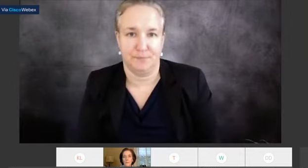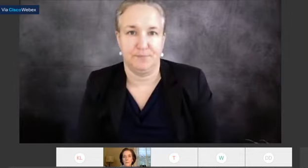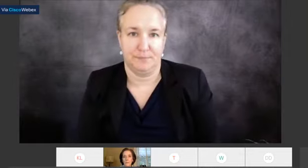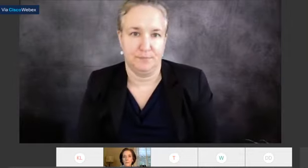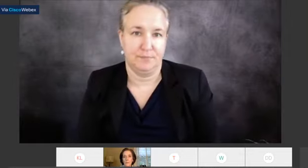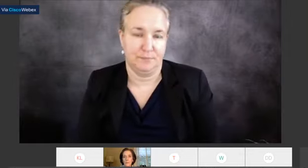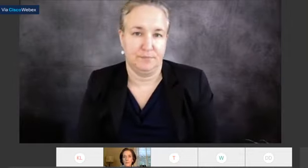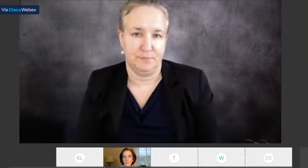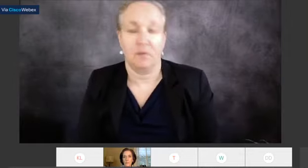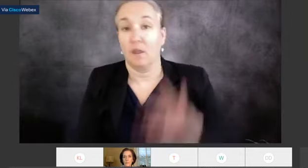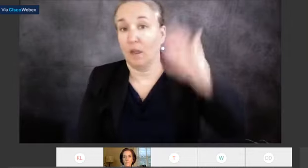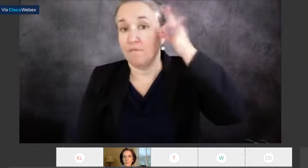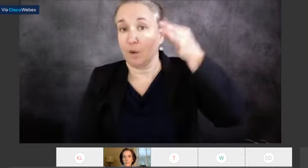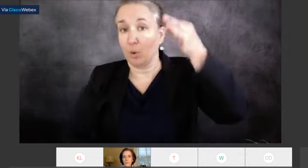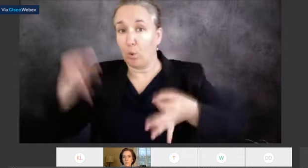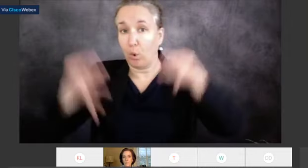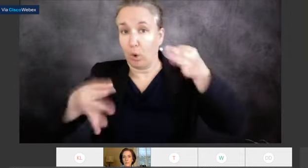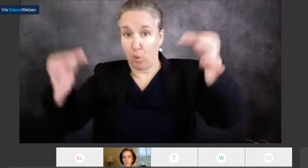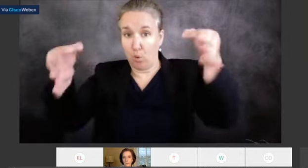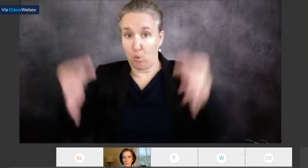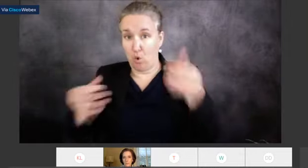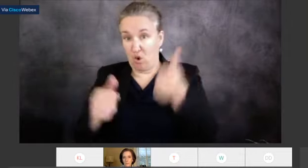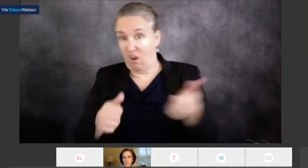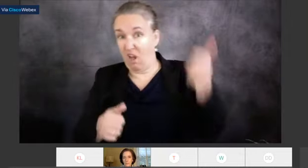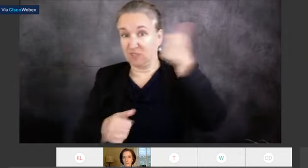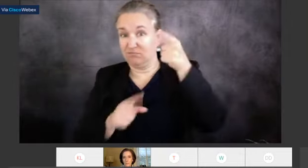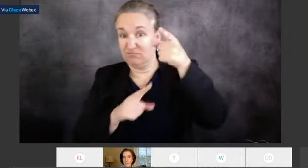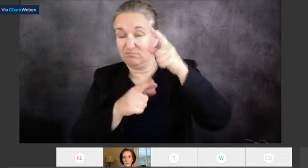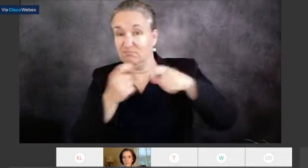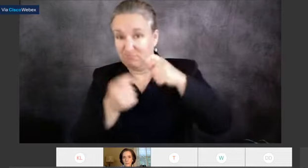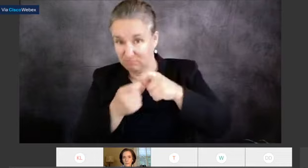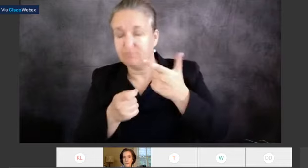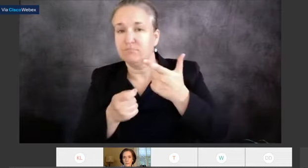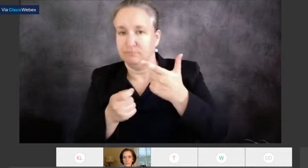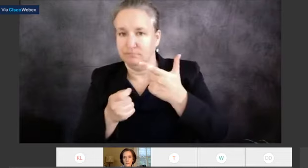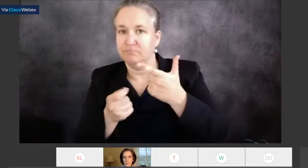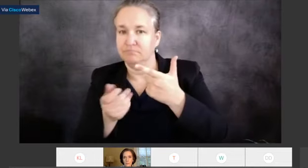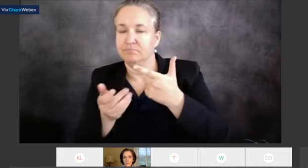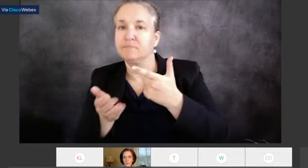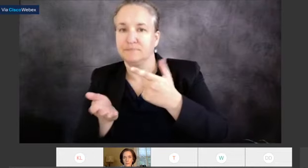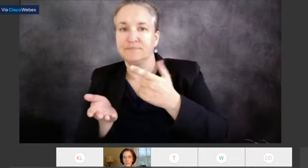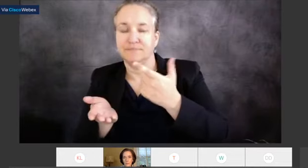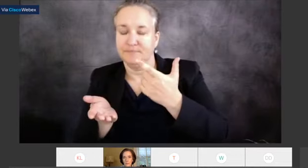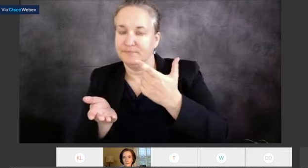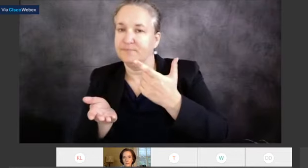the federal court ruling um specifically exempted from from any